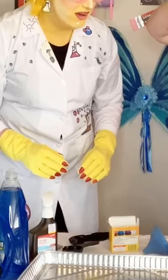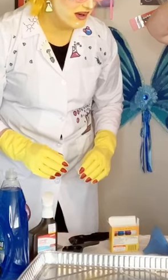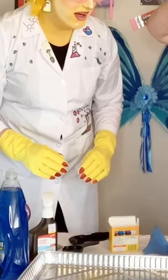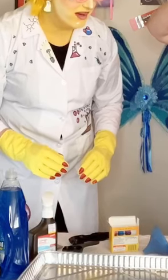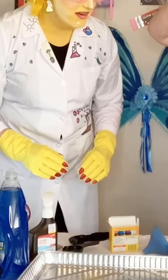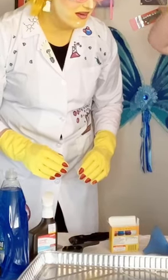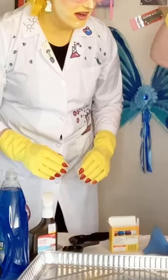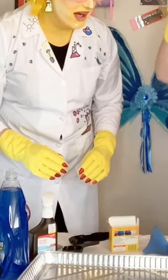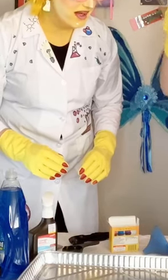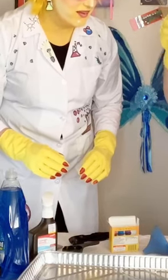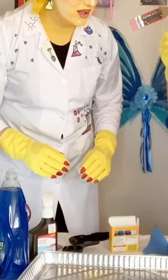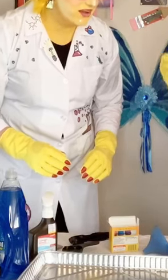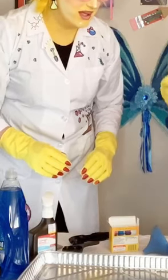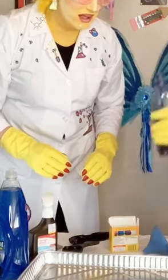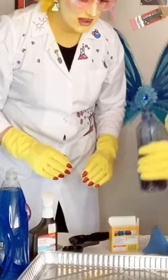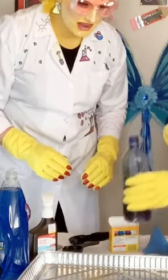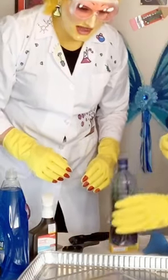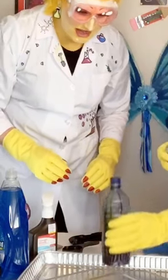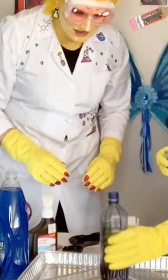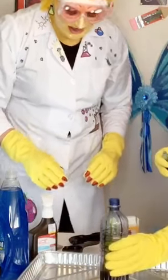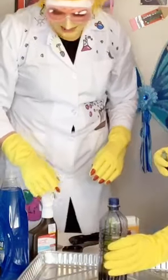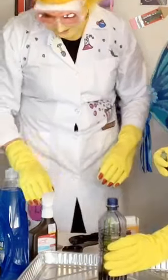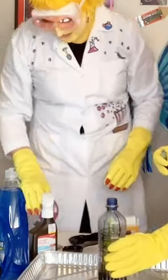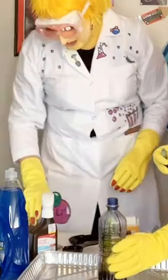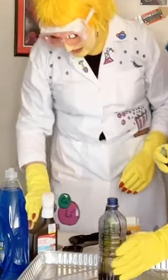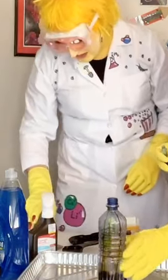Okay, I think we should be good on that. Okay.